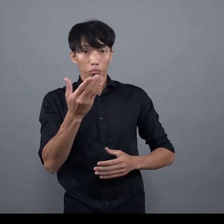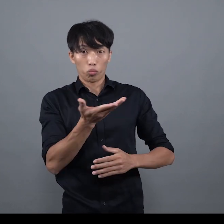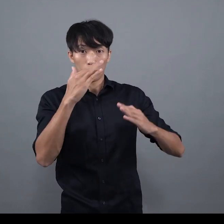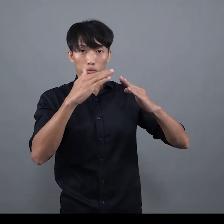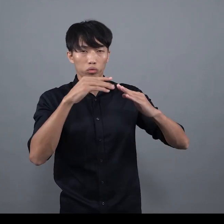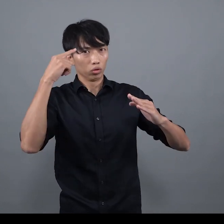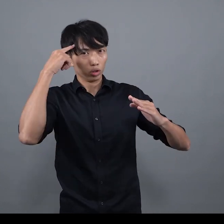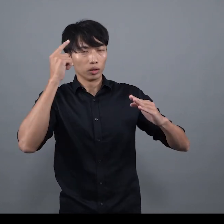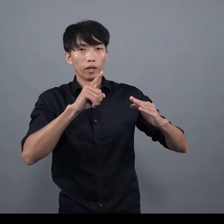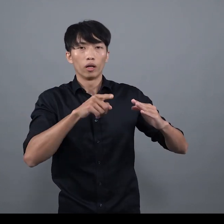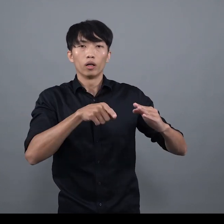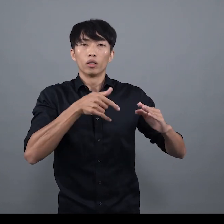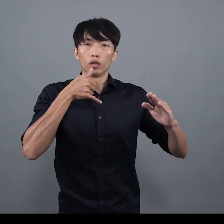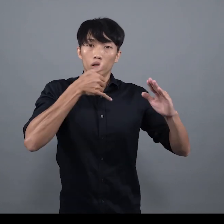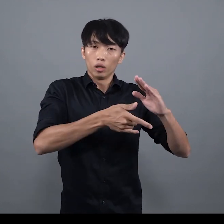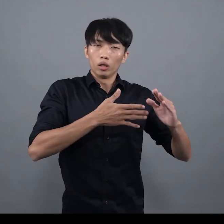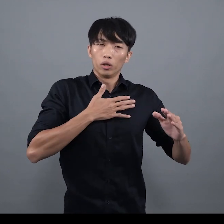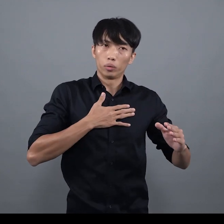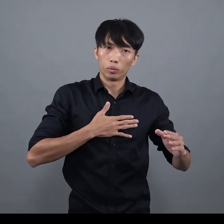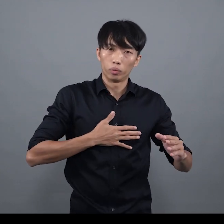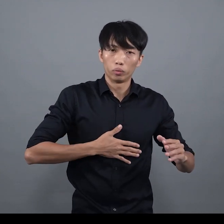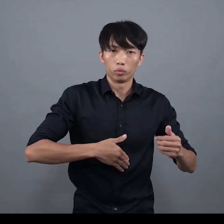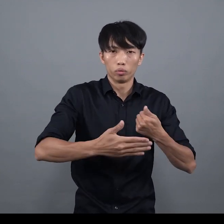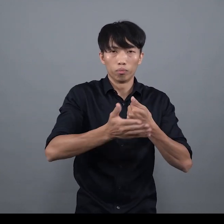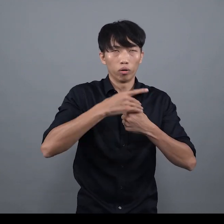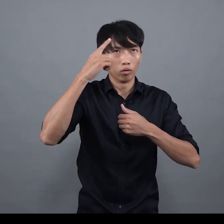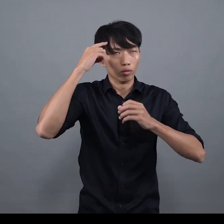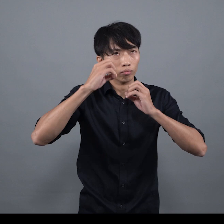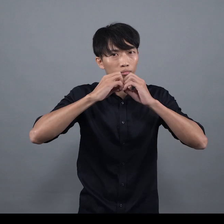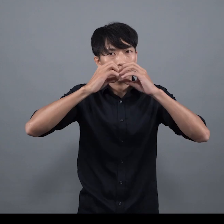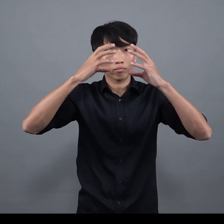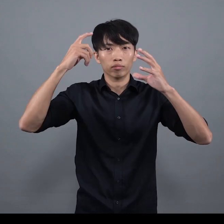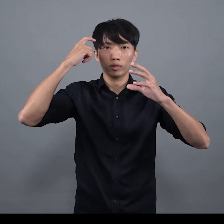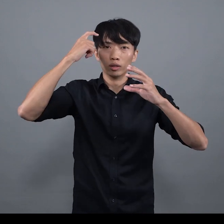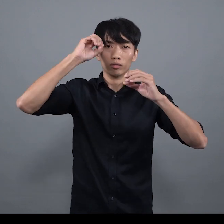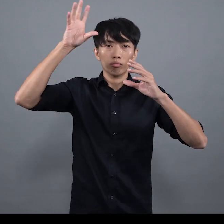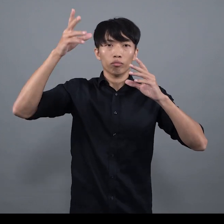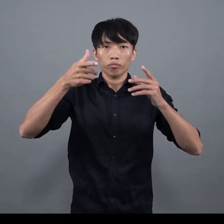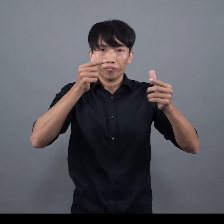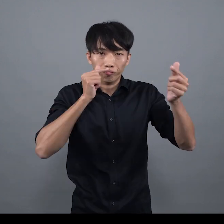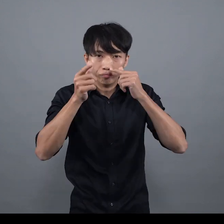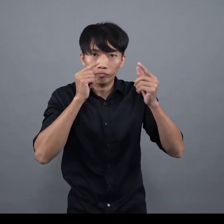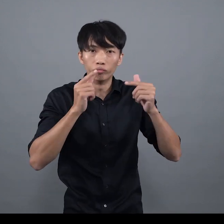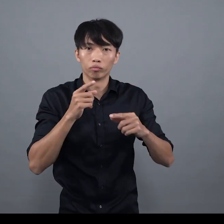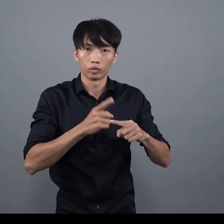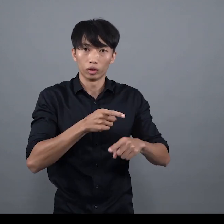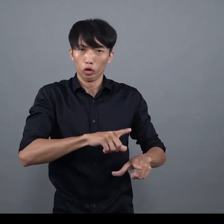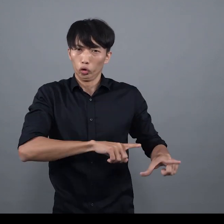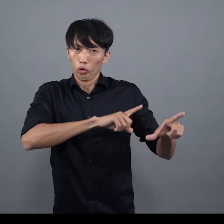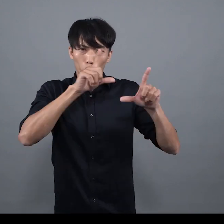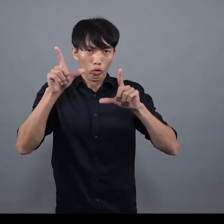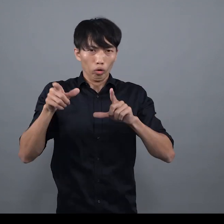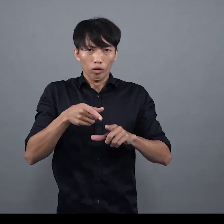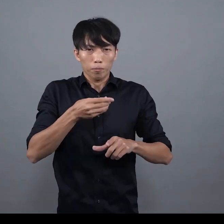I think of the museum as a place of nourishing the soul, the mind, learning If people take away